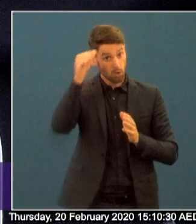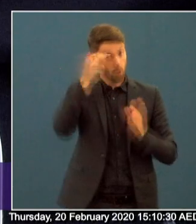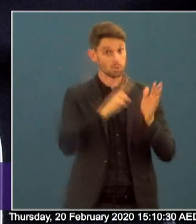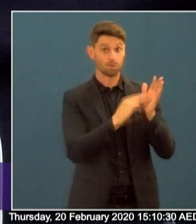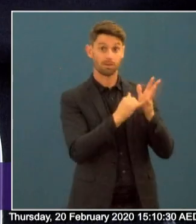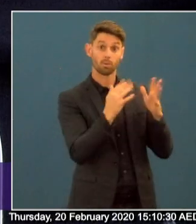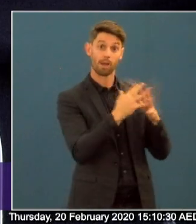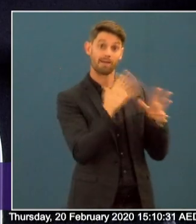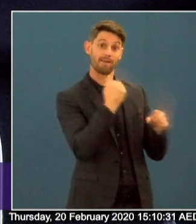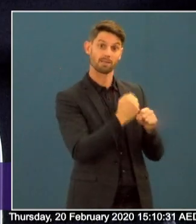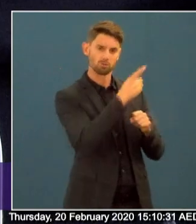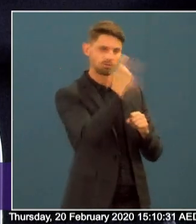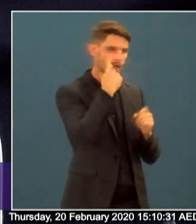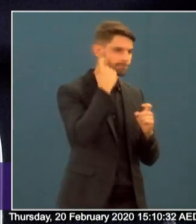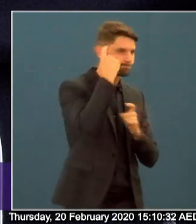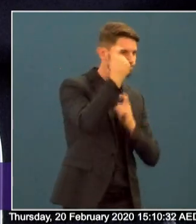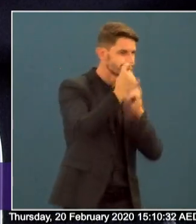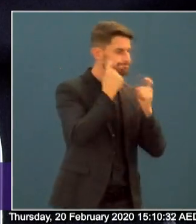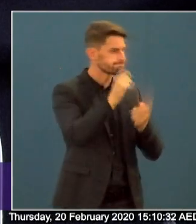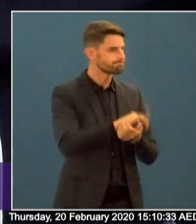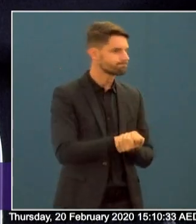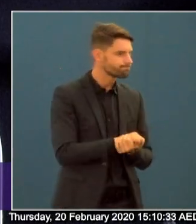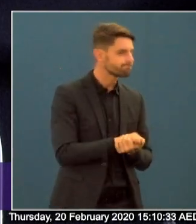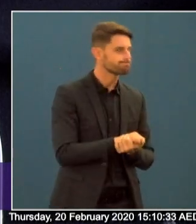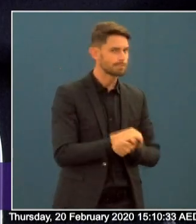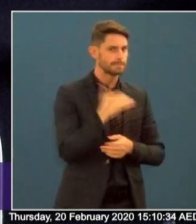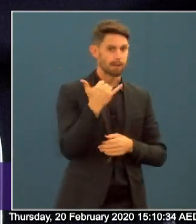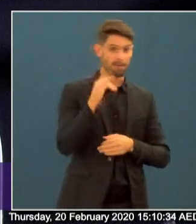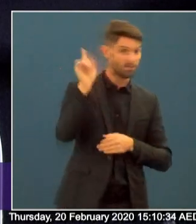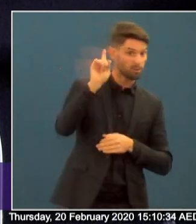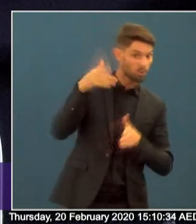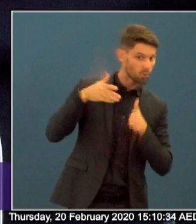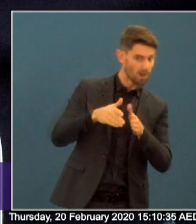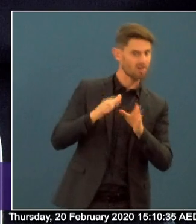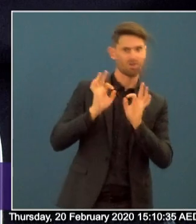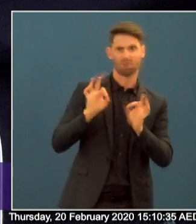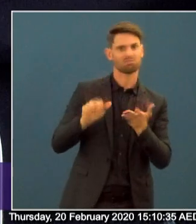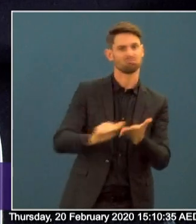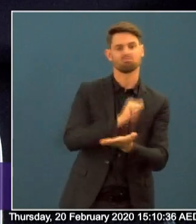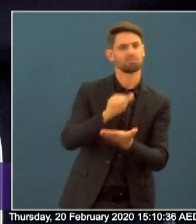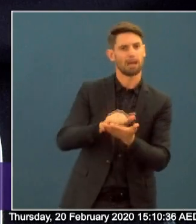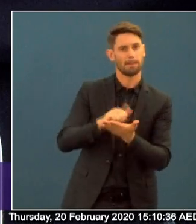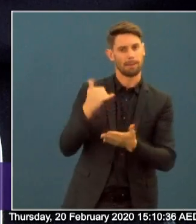determining whether we are providing successful health care that actually deal with the needs of people.